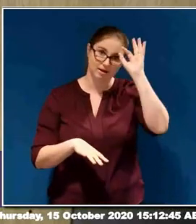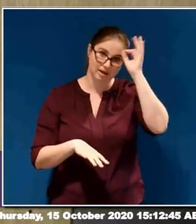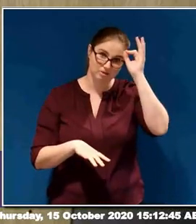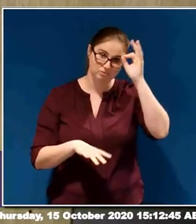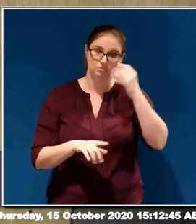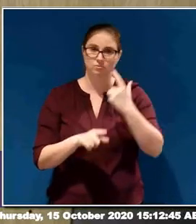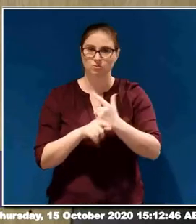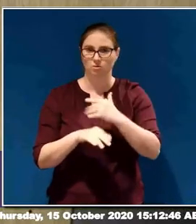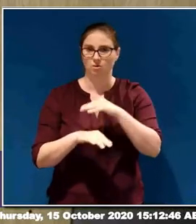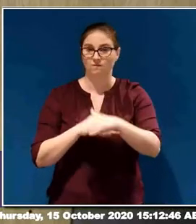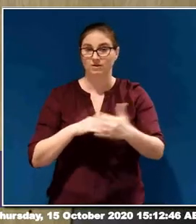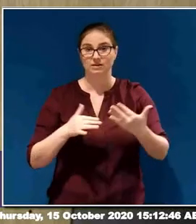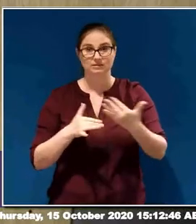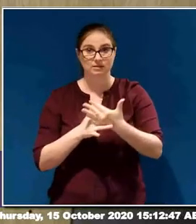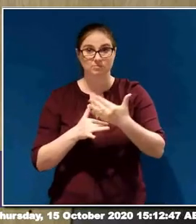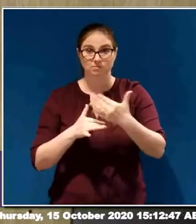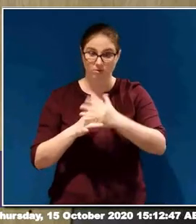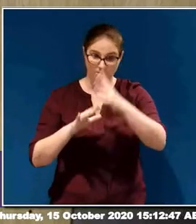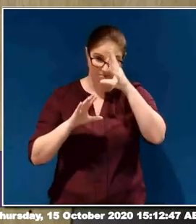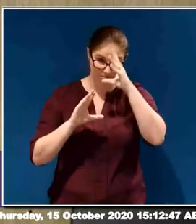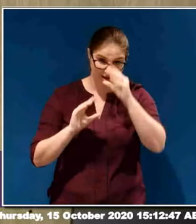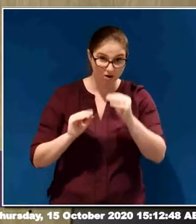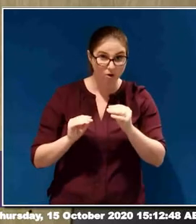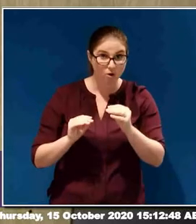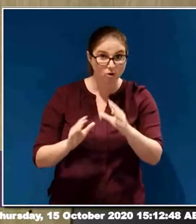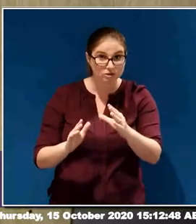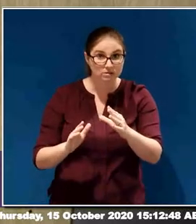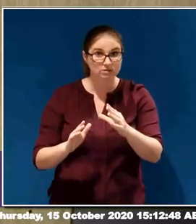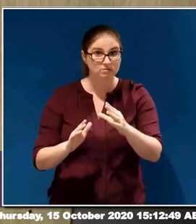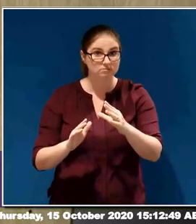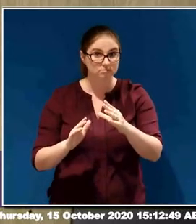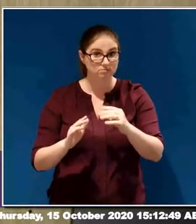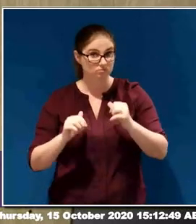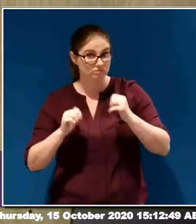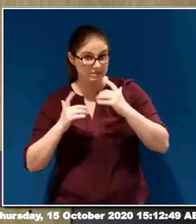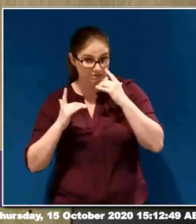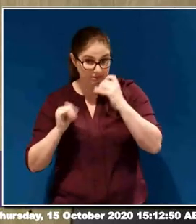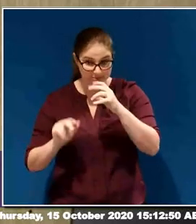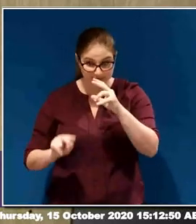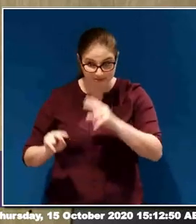lead to improved outcomes for all students, but especially those with